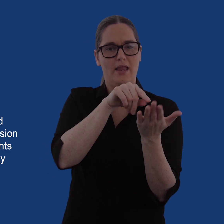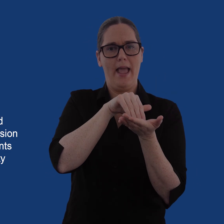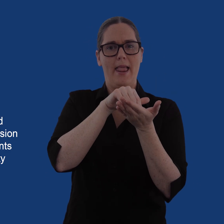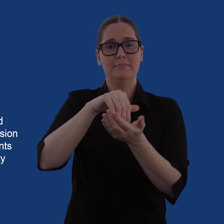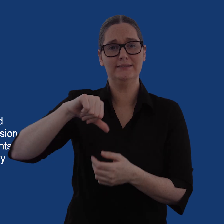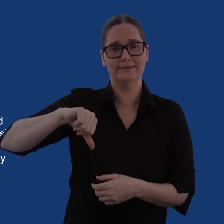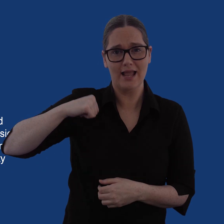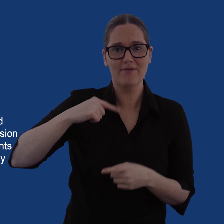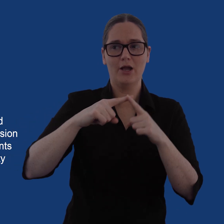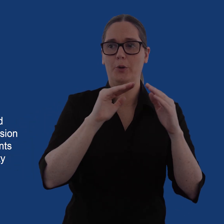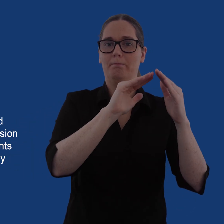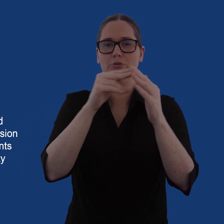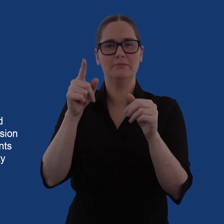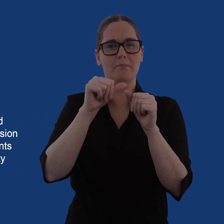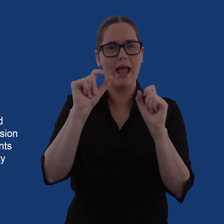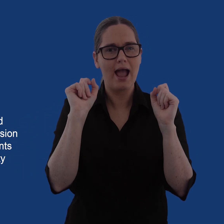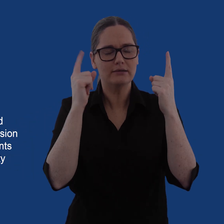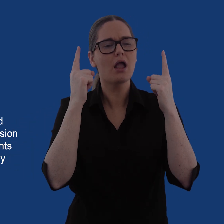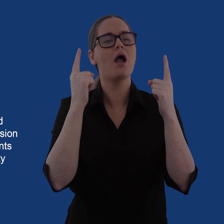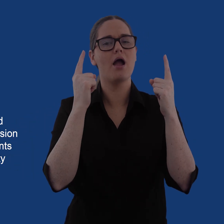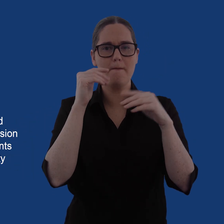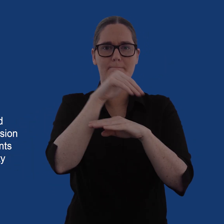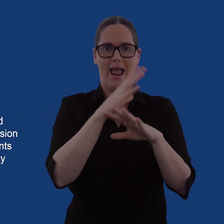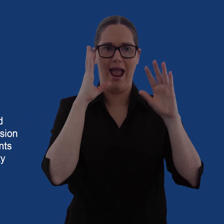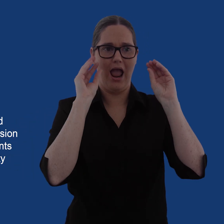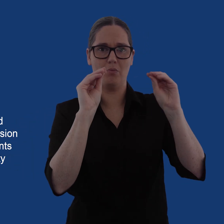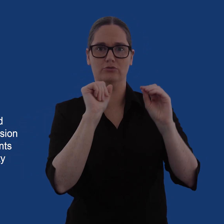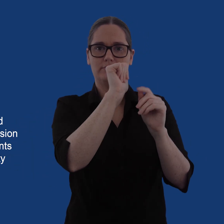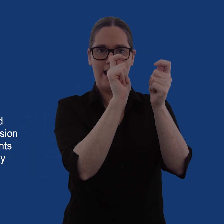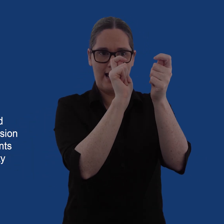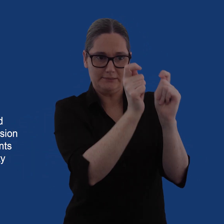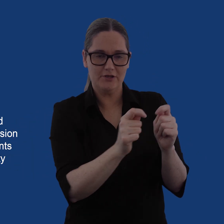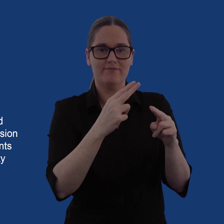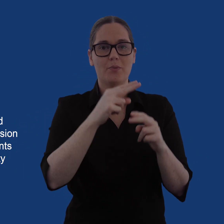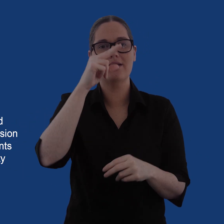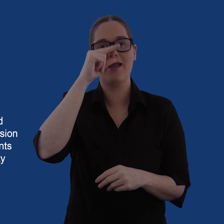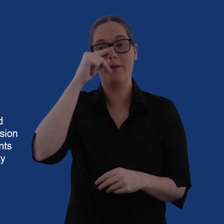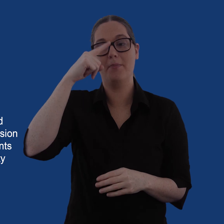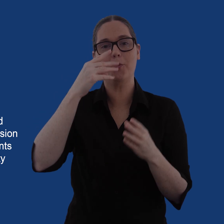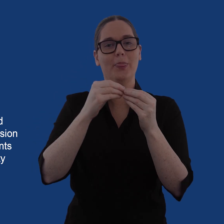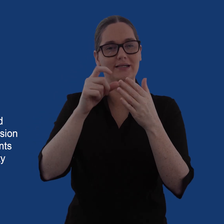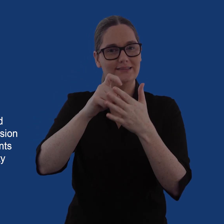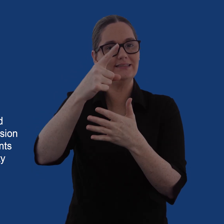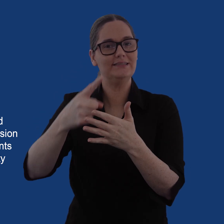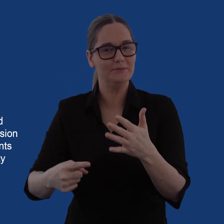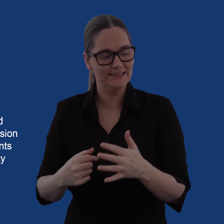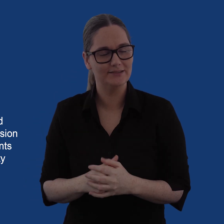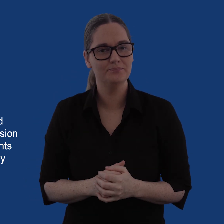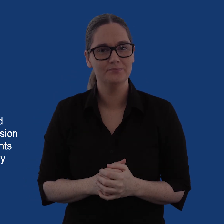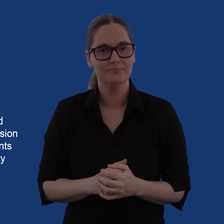This material will help staff and the community better understand educational adjustments for young people with disability.